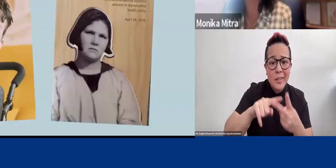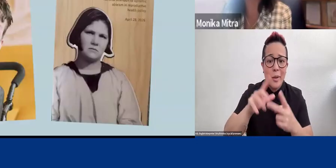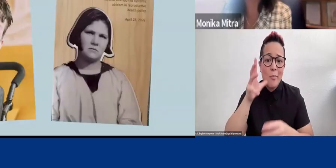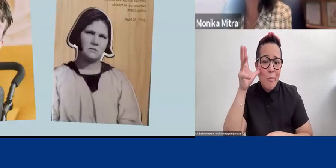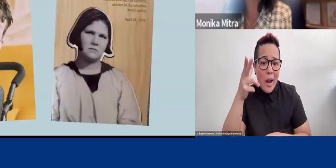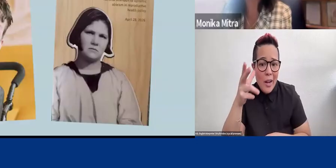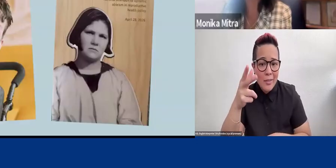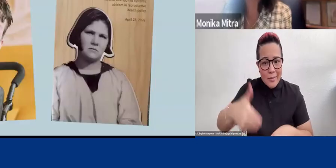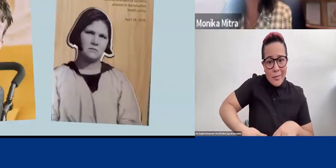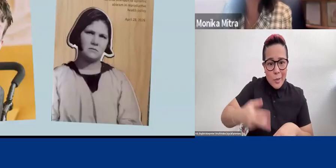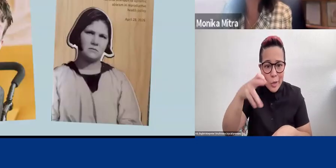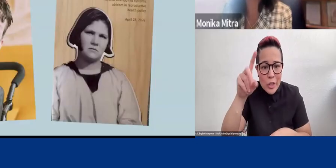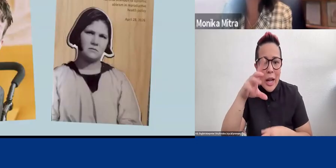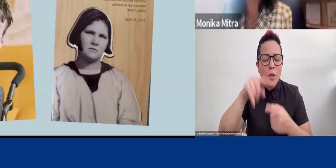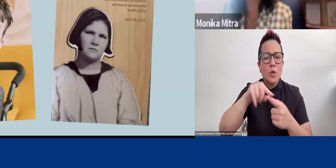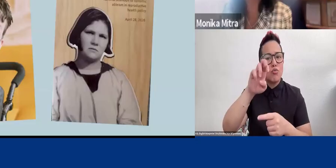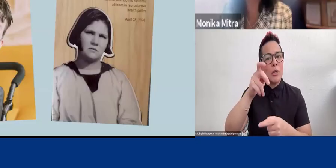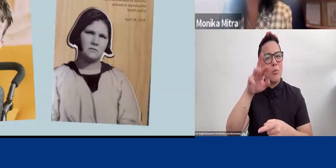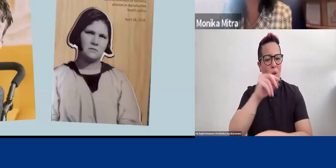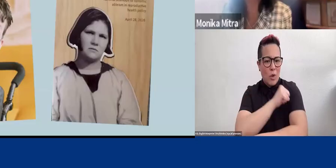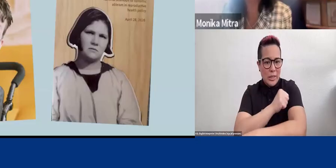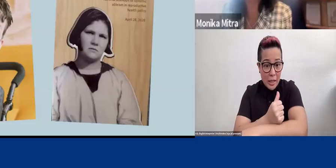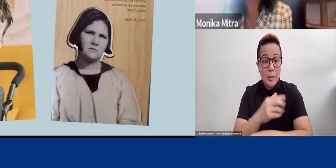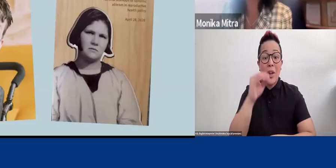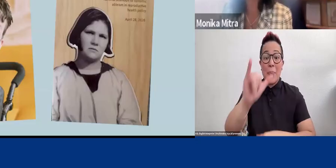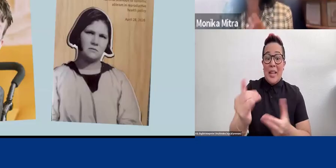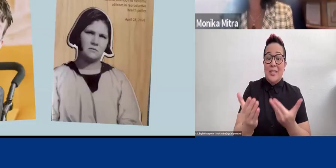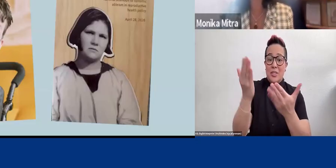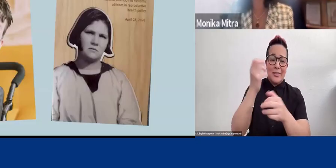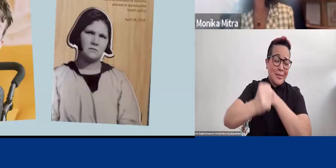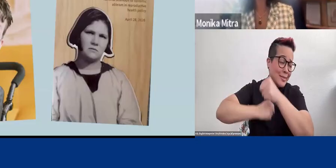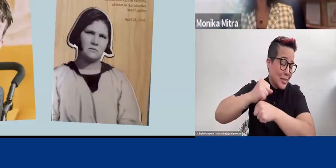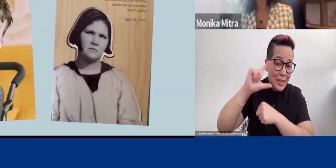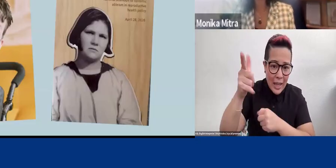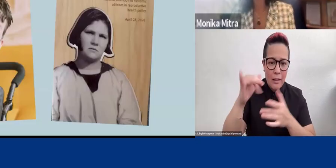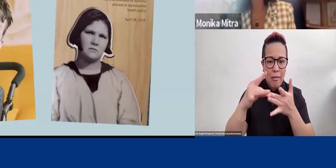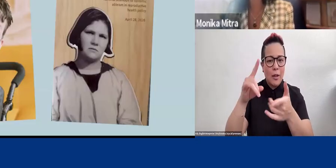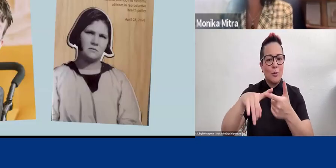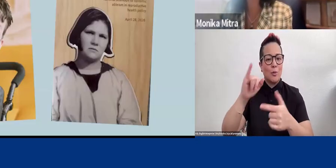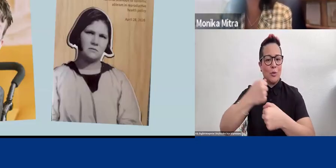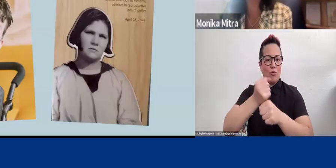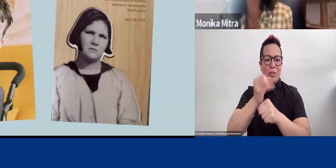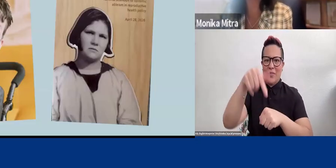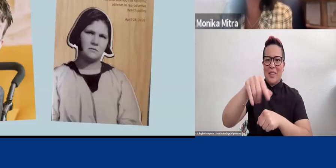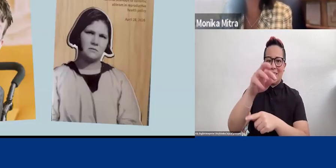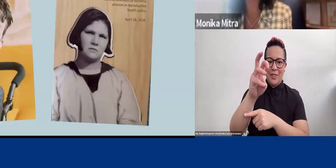Bell, this initiative reflects our commitment as an institute and as a university to reckon with this